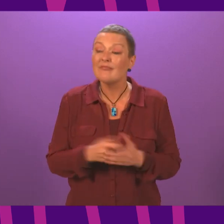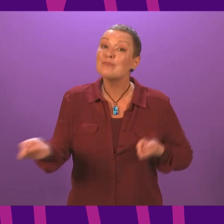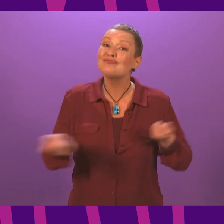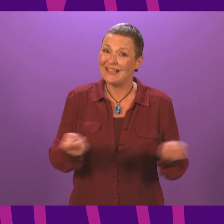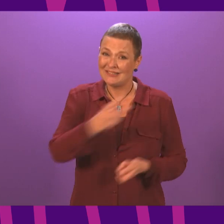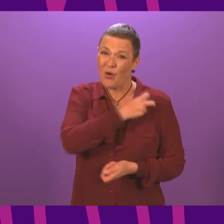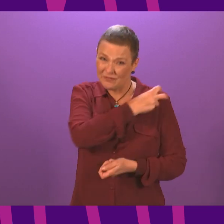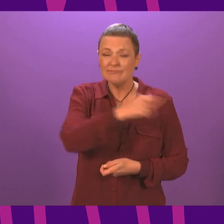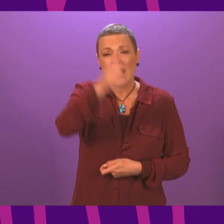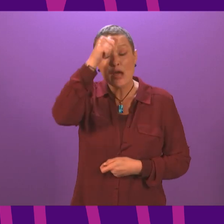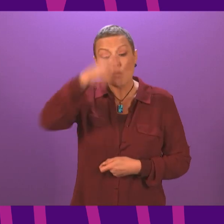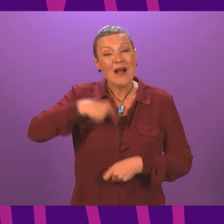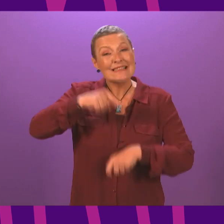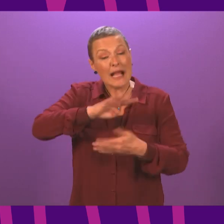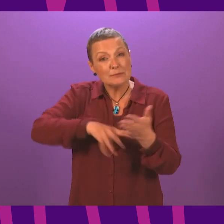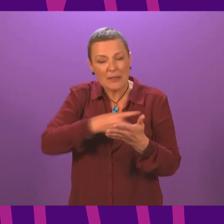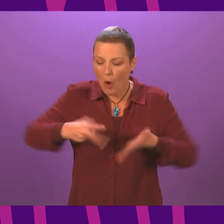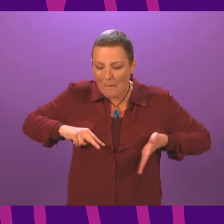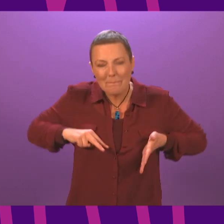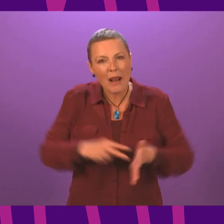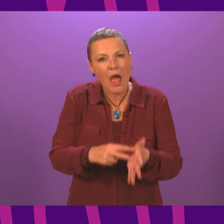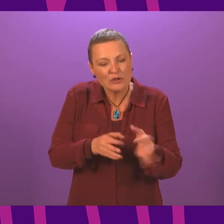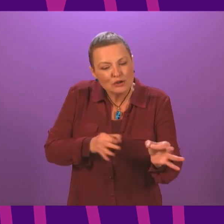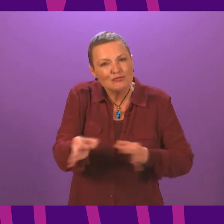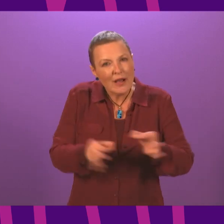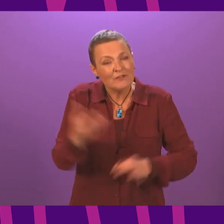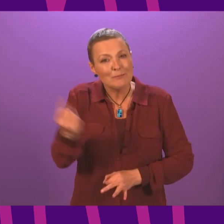I know that the changes to our timetable and the continuing uncertainty will be disappointing